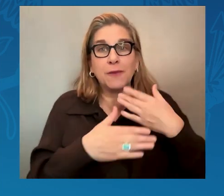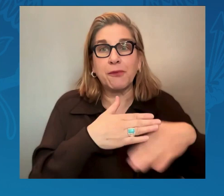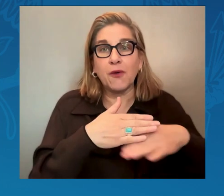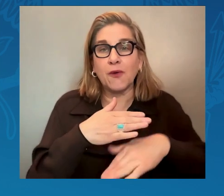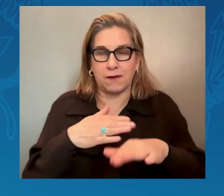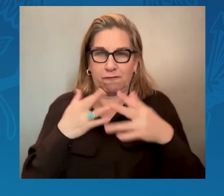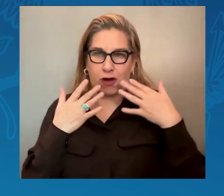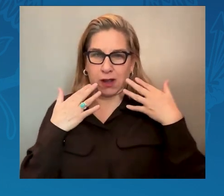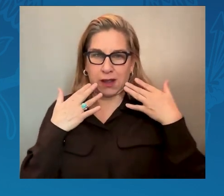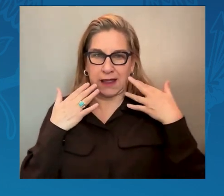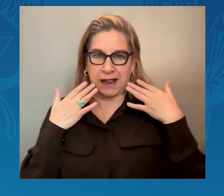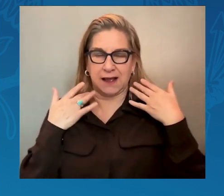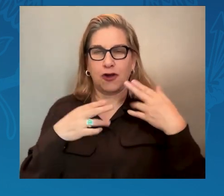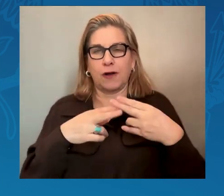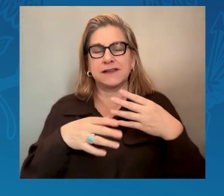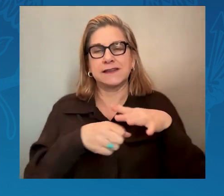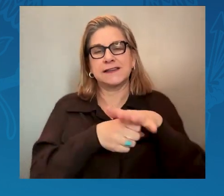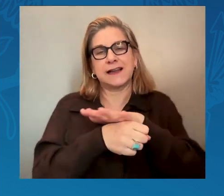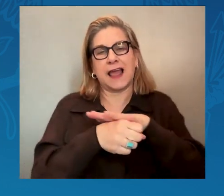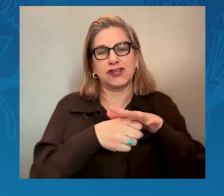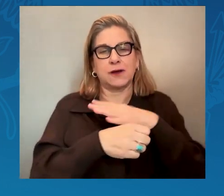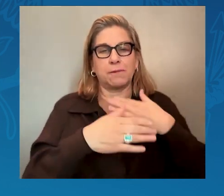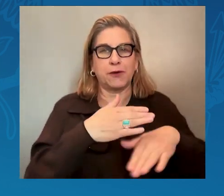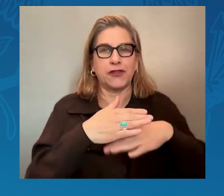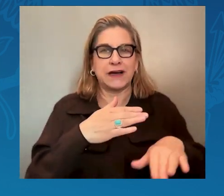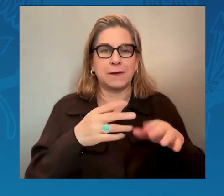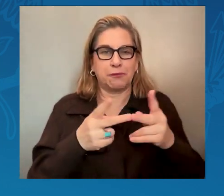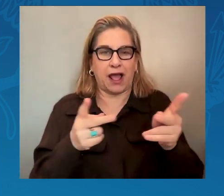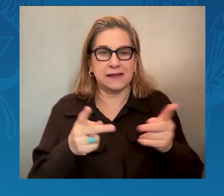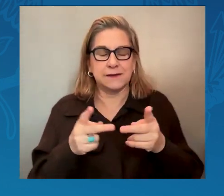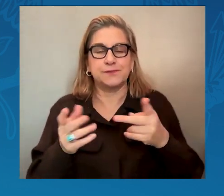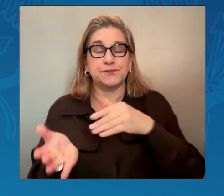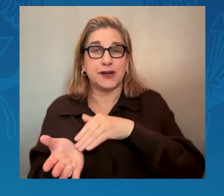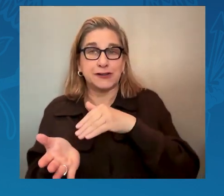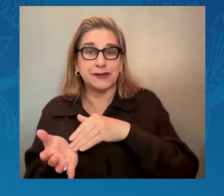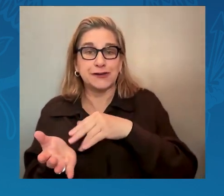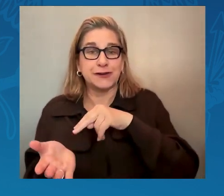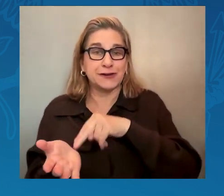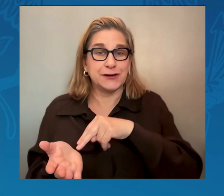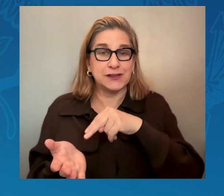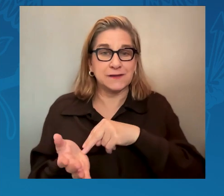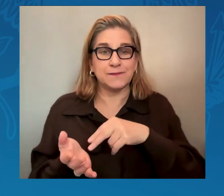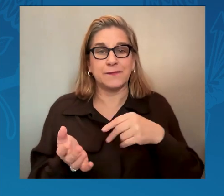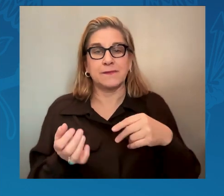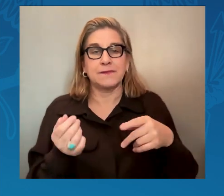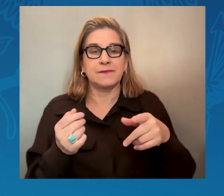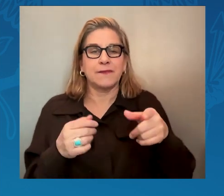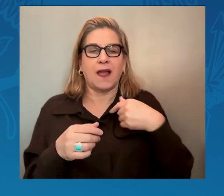where under the leadership of Secretary Becerra and others, we are going to.